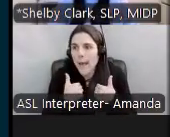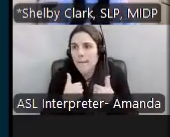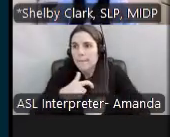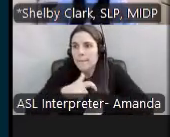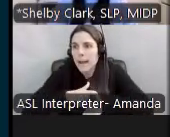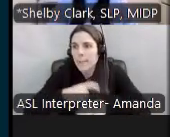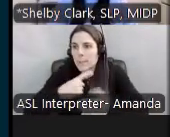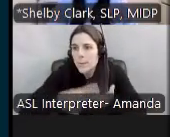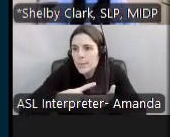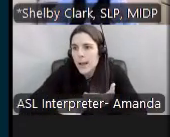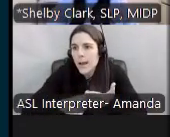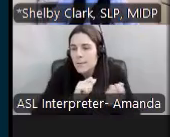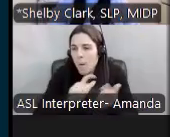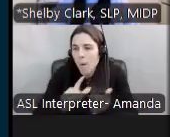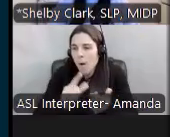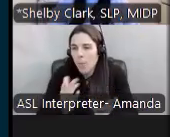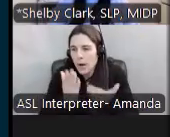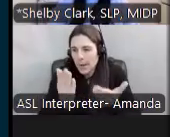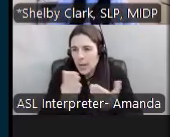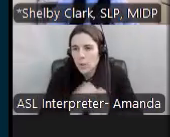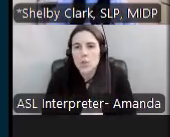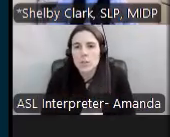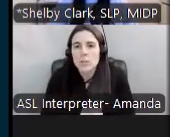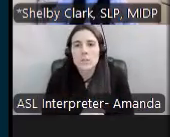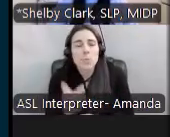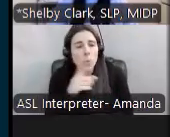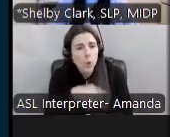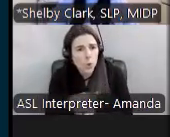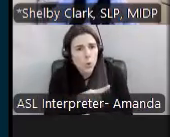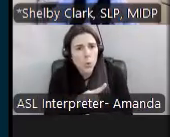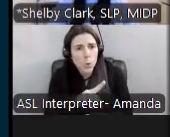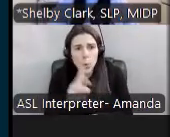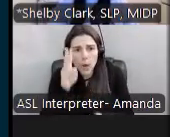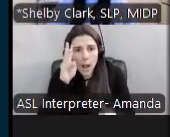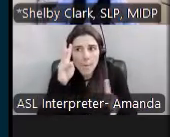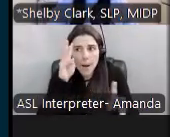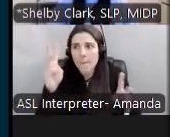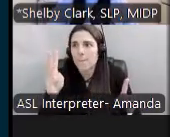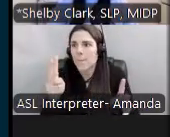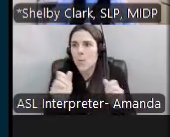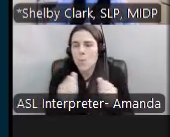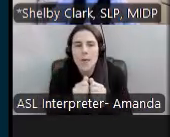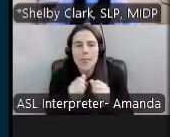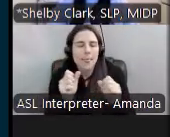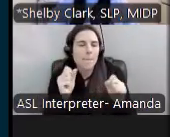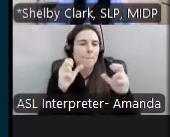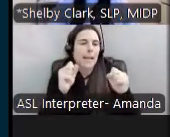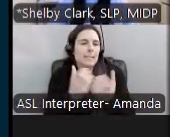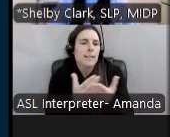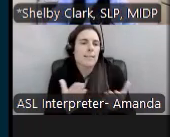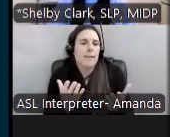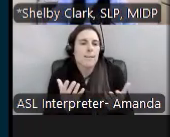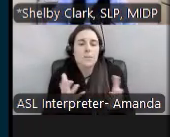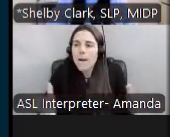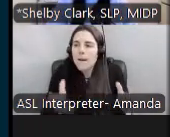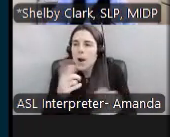about all the recommendations, but you guys all come up with amazing things. So I would encourage you to check those